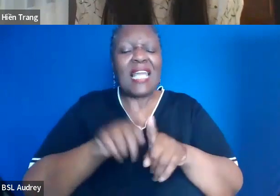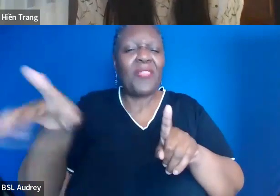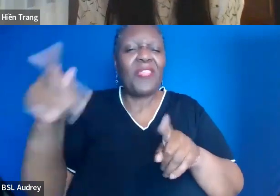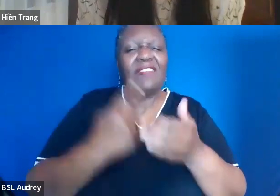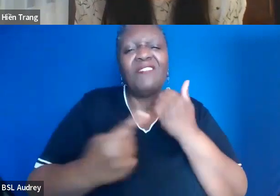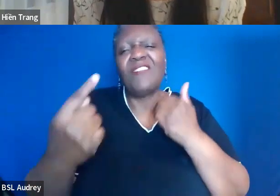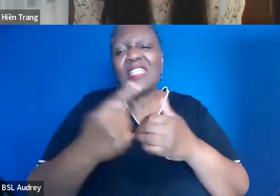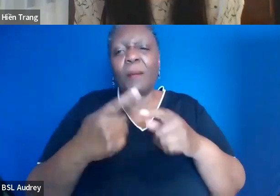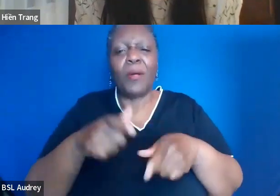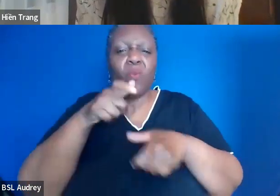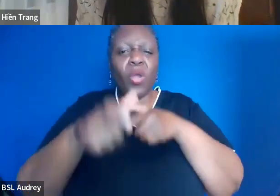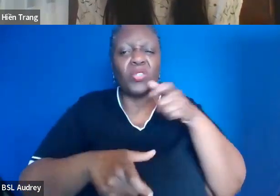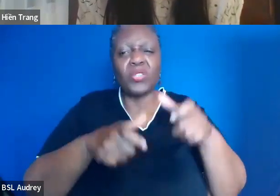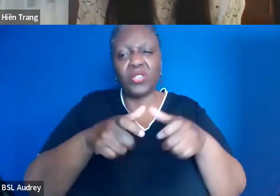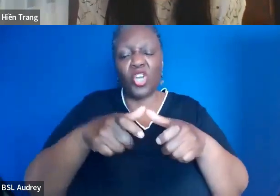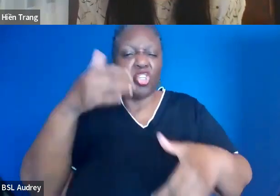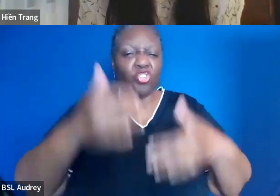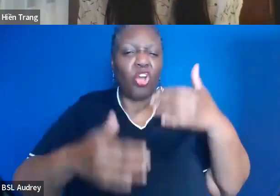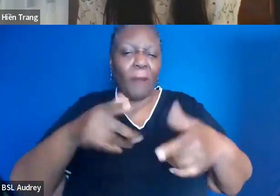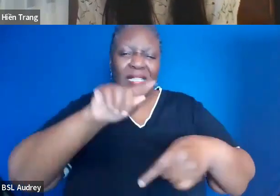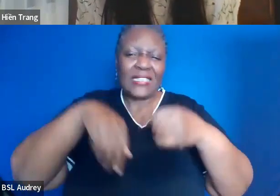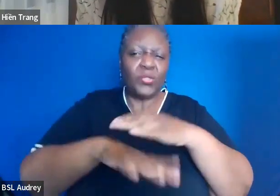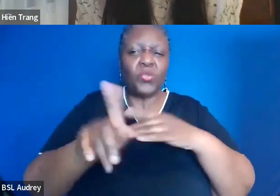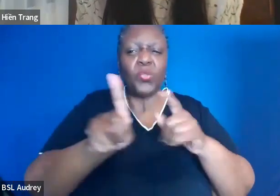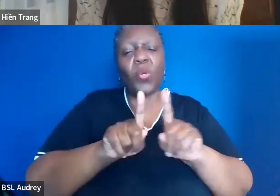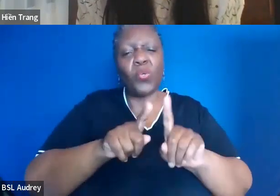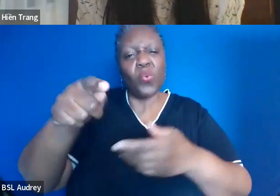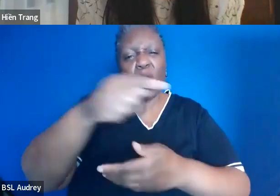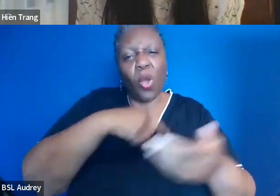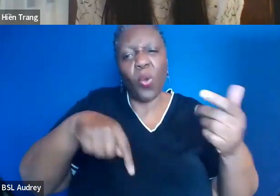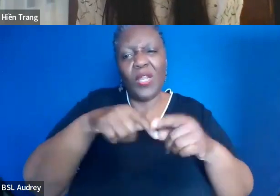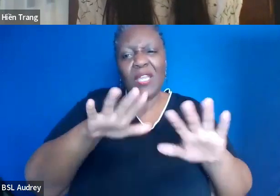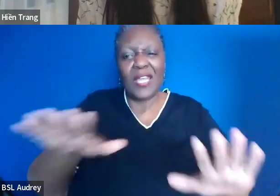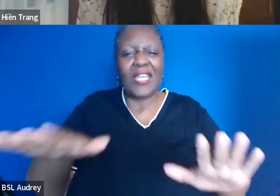Chow Mo-wan whispered into a hole in the ending scene of that sentimental,